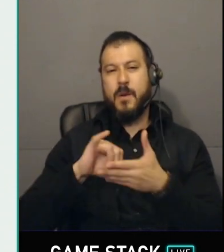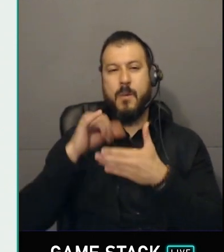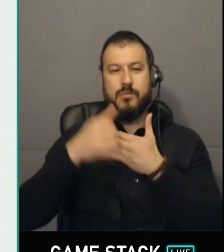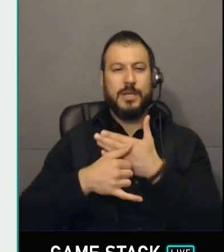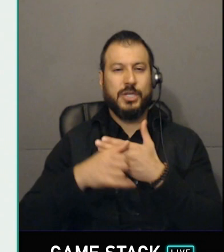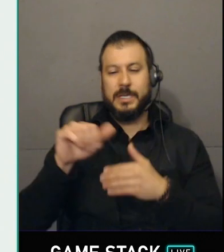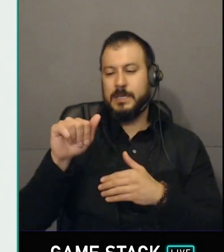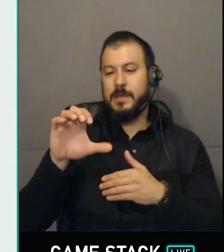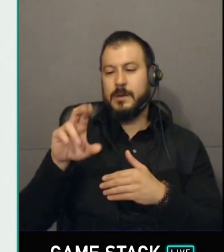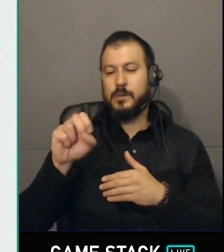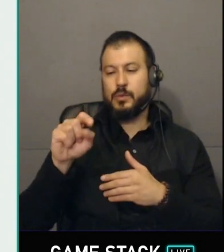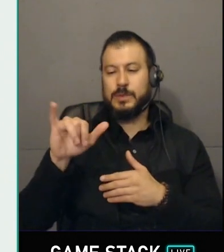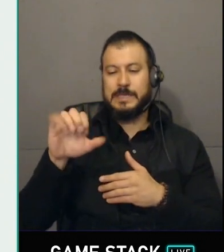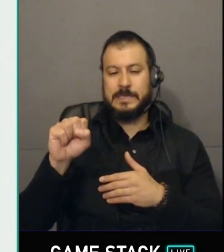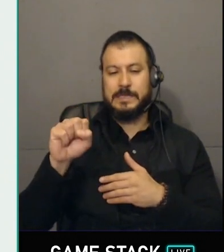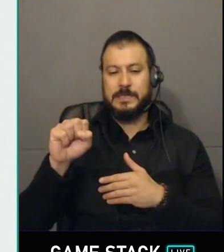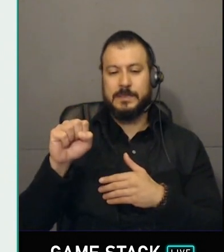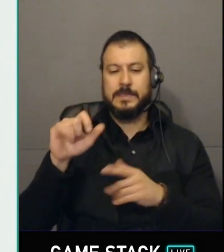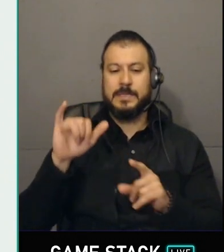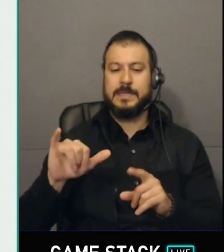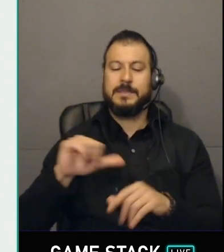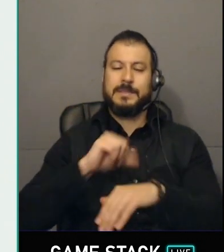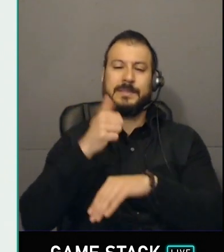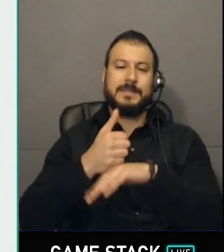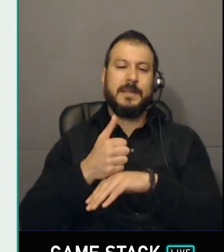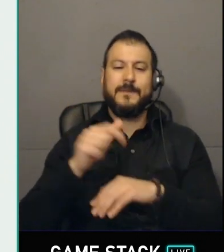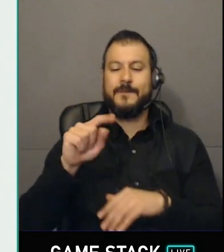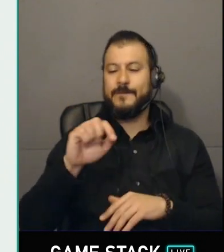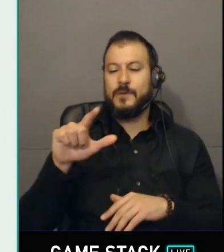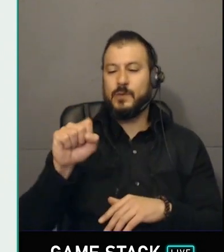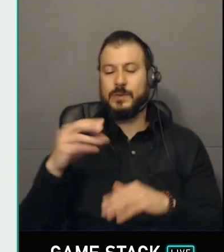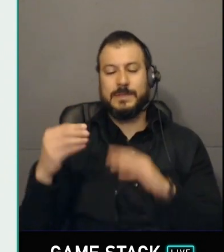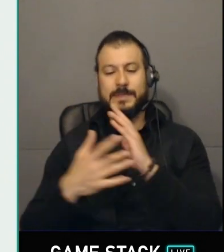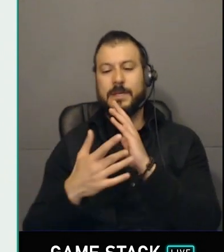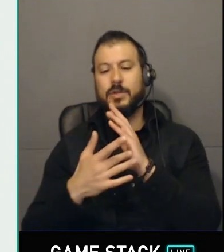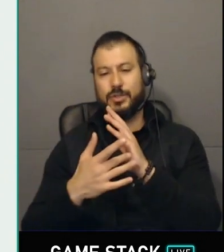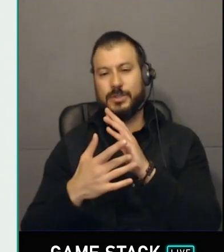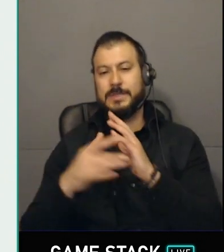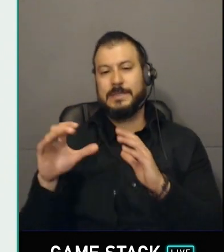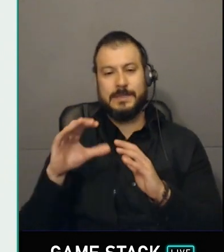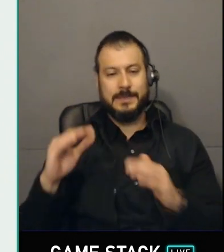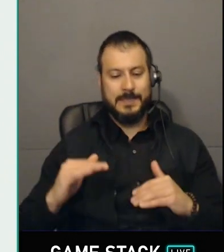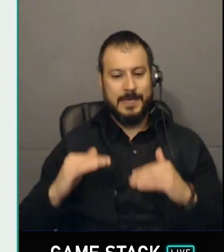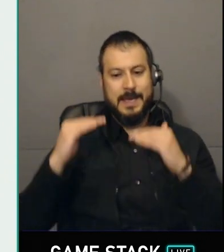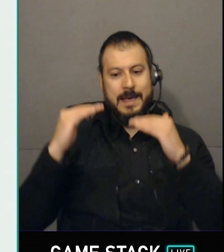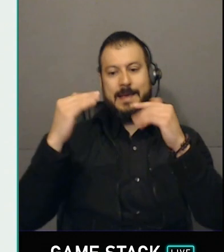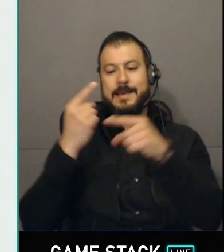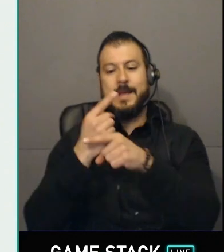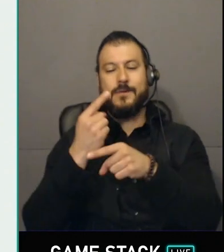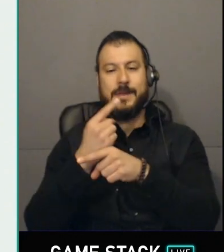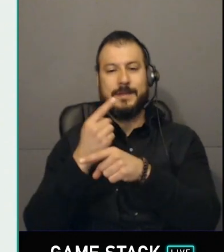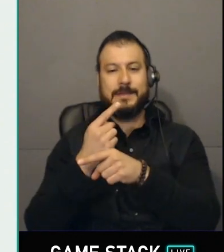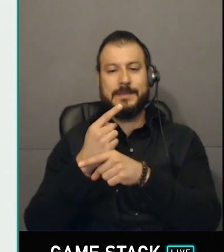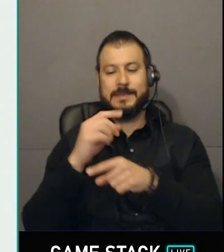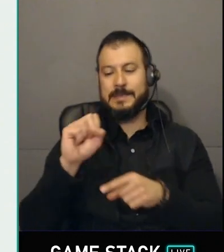Acoustics is a set of tools and technologies that does highly accurate acoustic simulation for games.